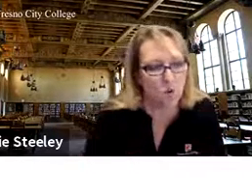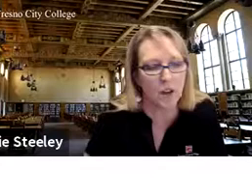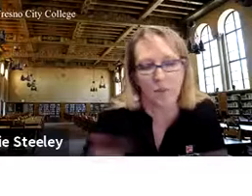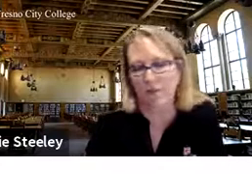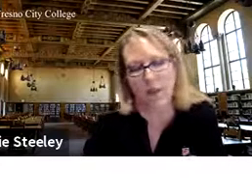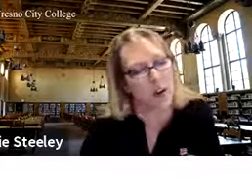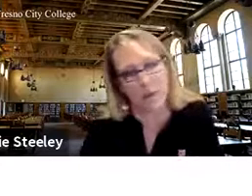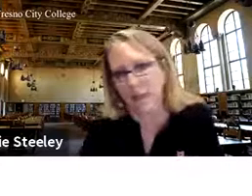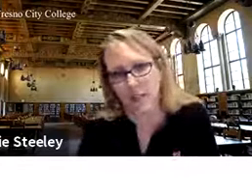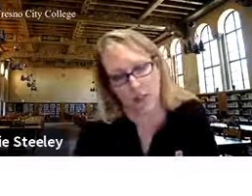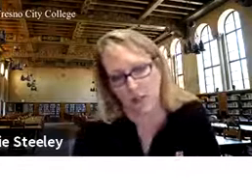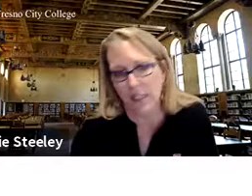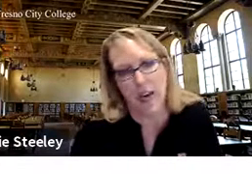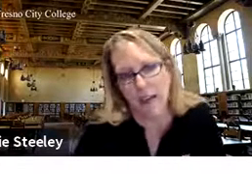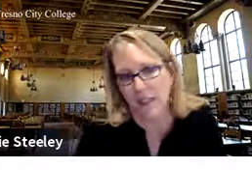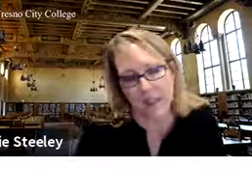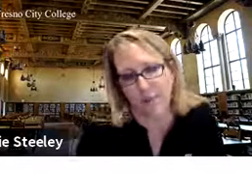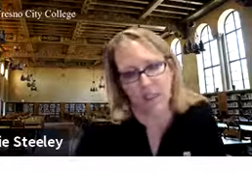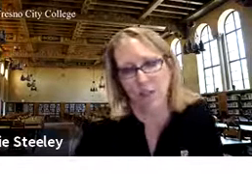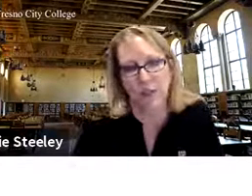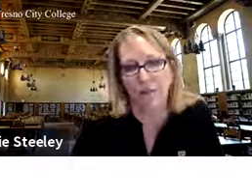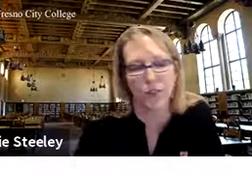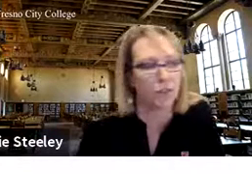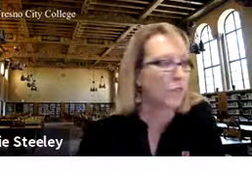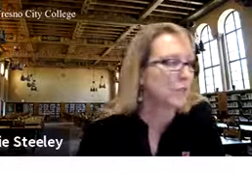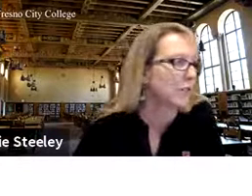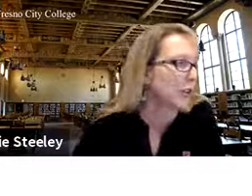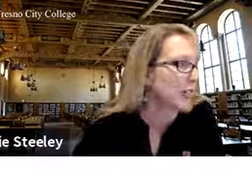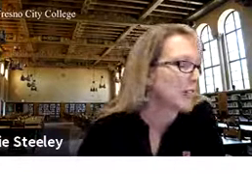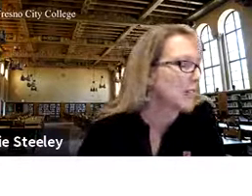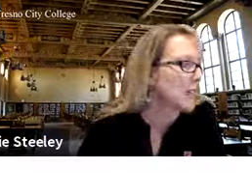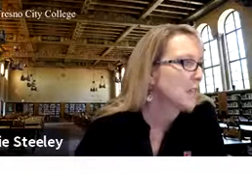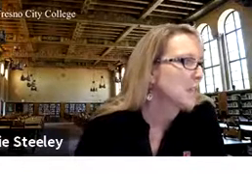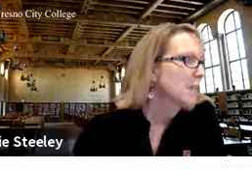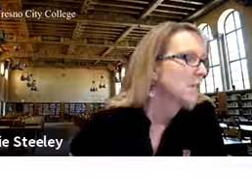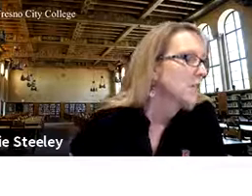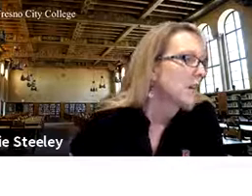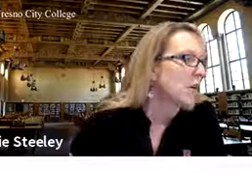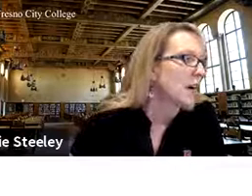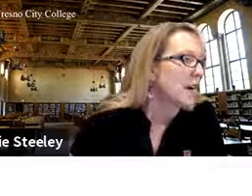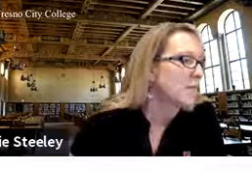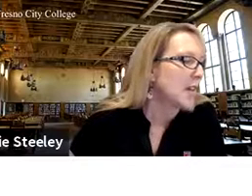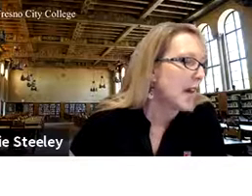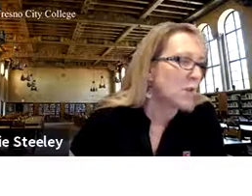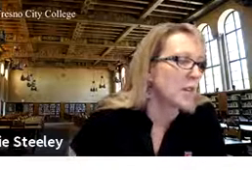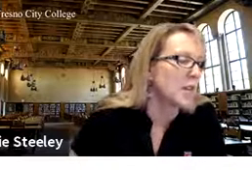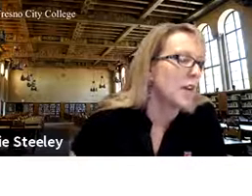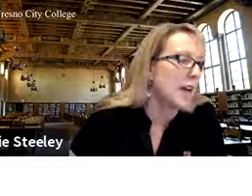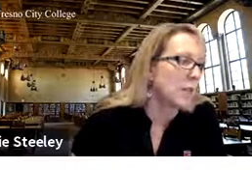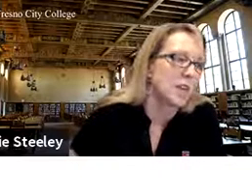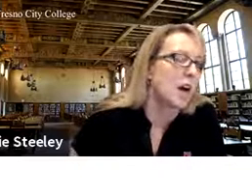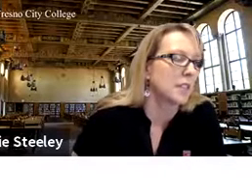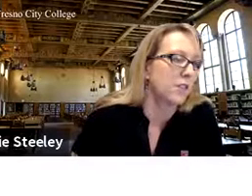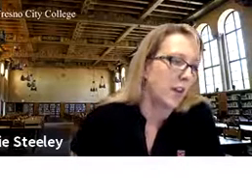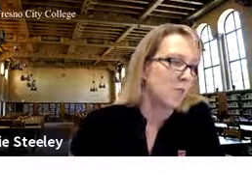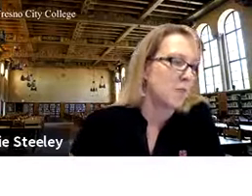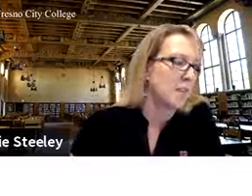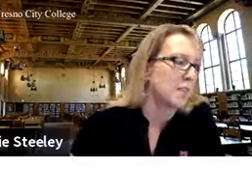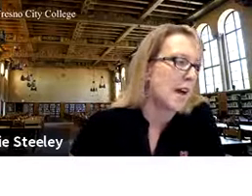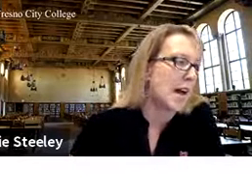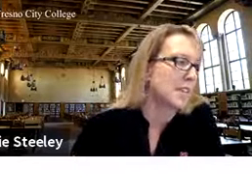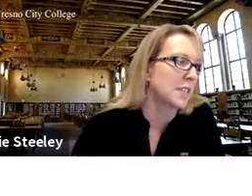welcoming environment, it's certainly not conducive to to learning. So the equity equity cognitive frame is that